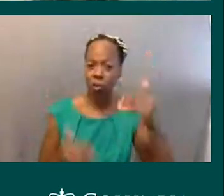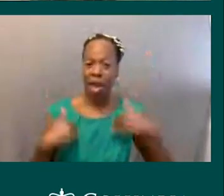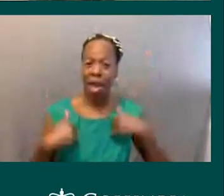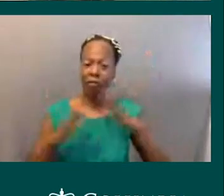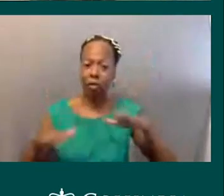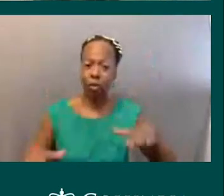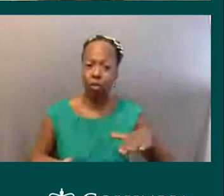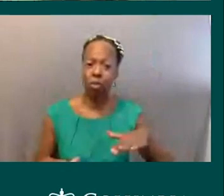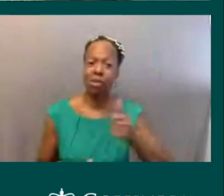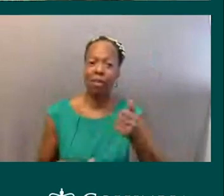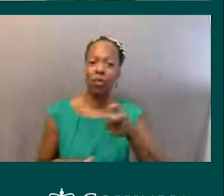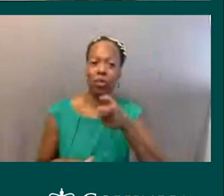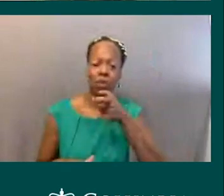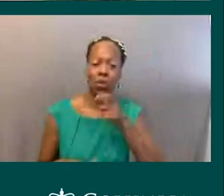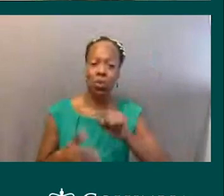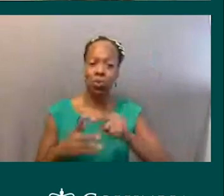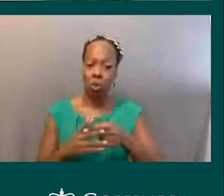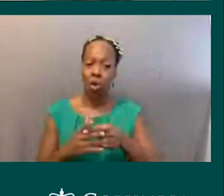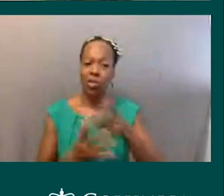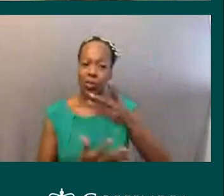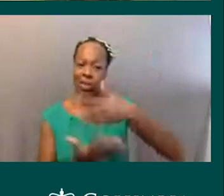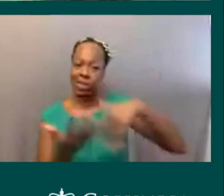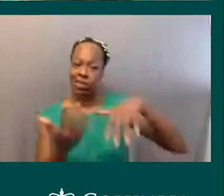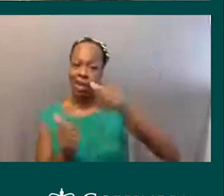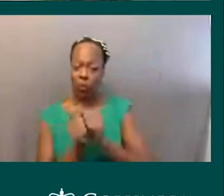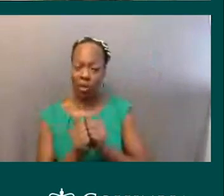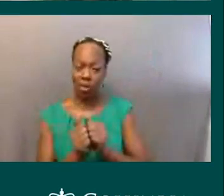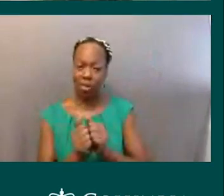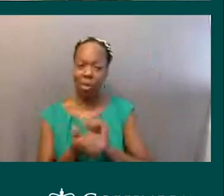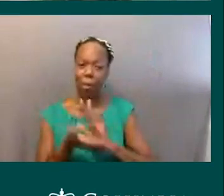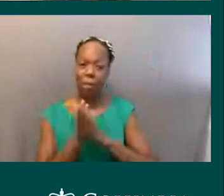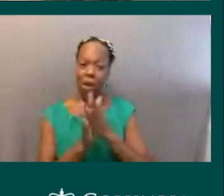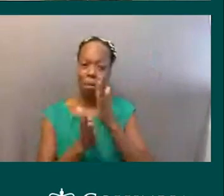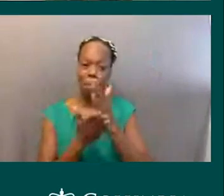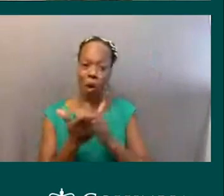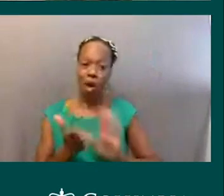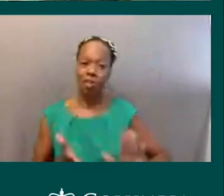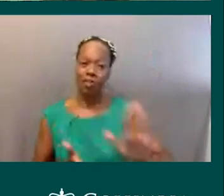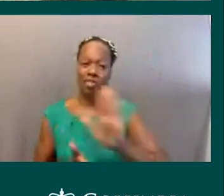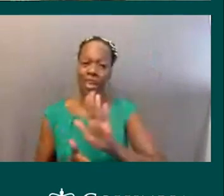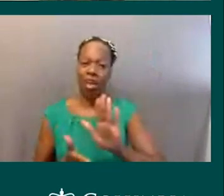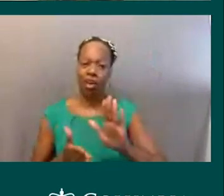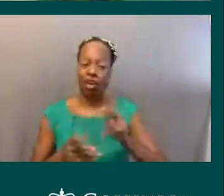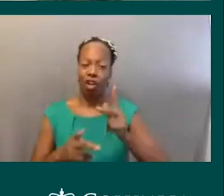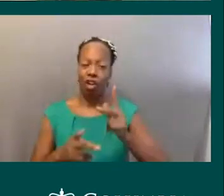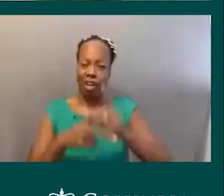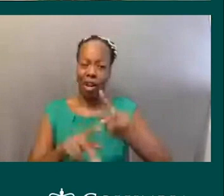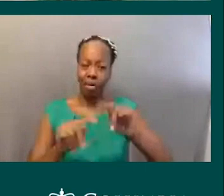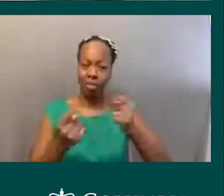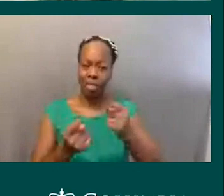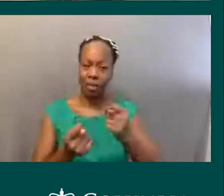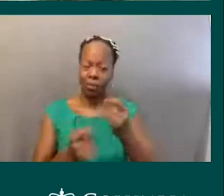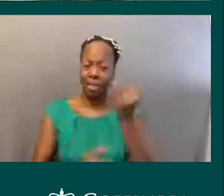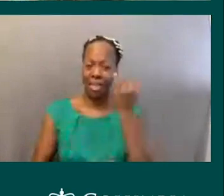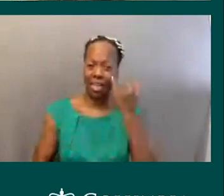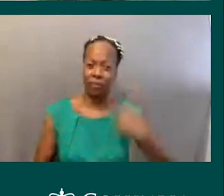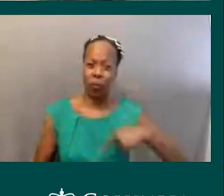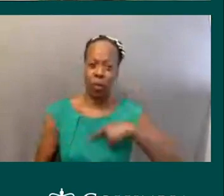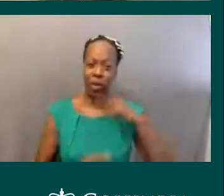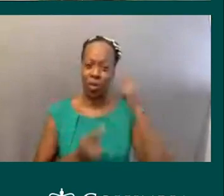might start to experience with their care team. And if we're thinking about how you put a care team together,